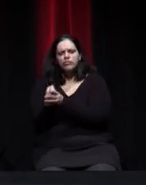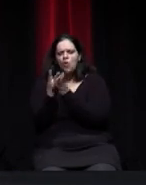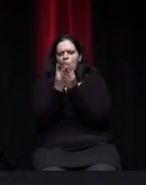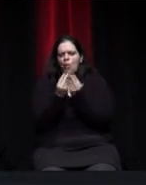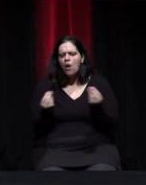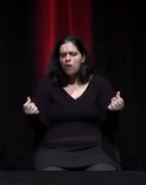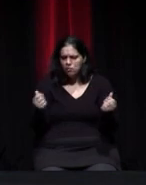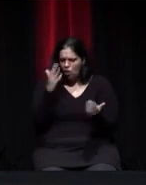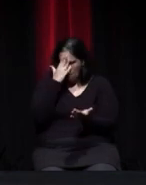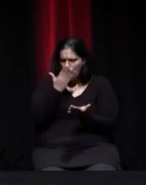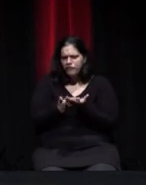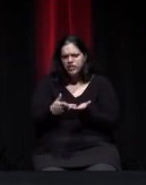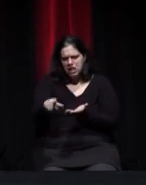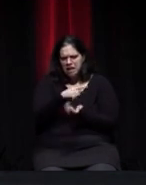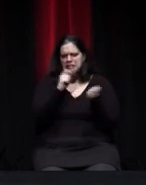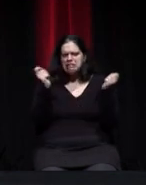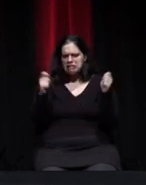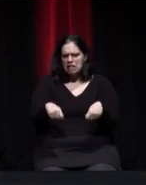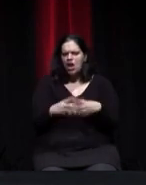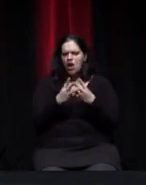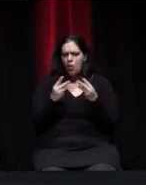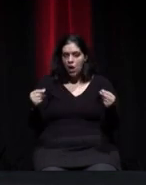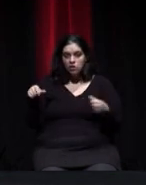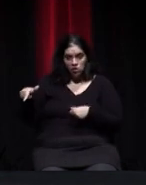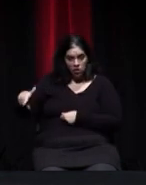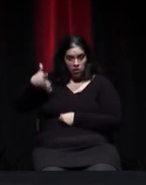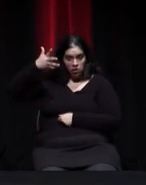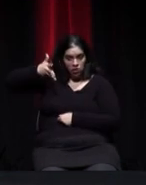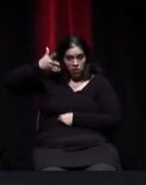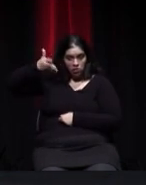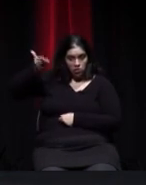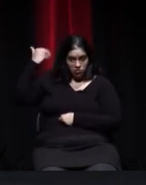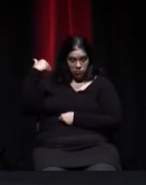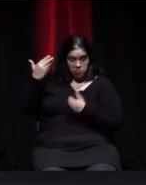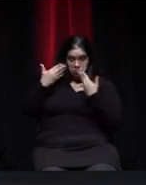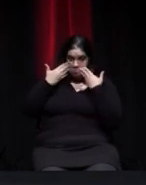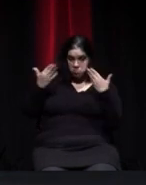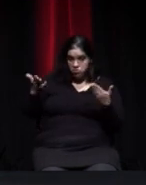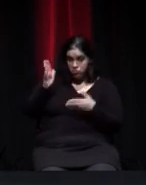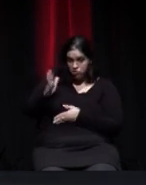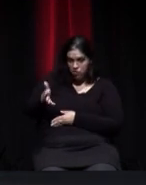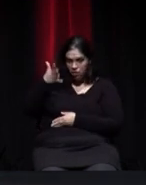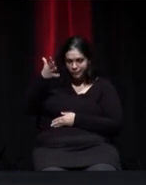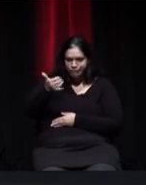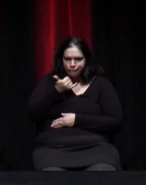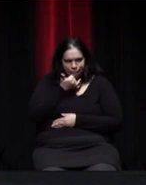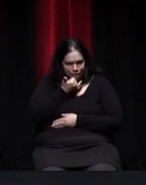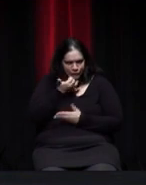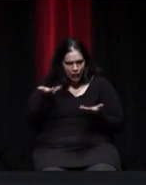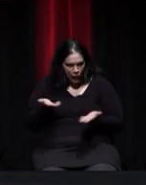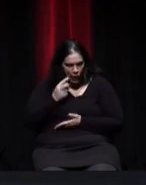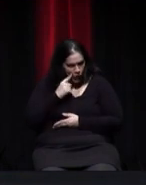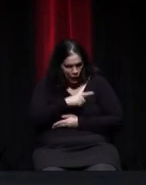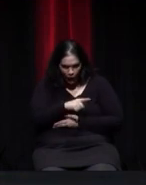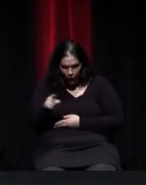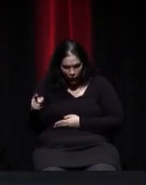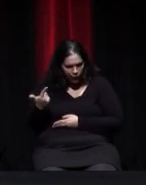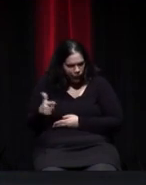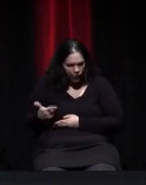Trust the market." It was an explicit discourse. We've seen what's happened. Nothing has.